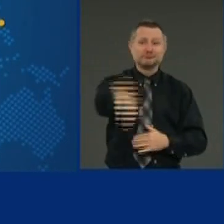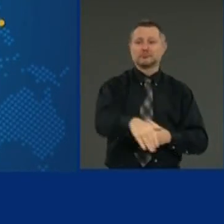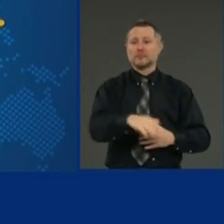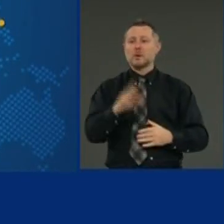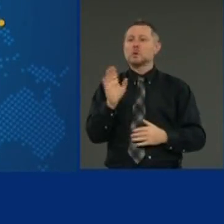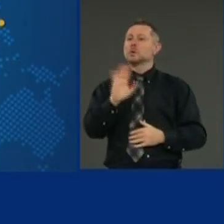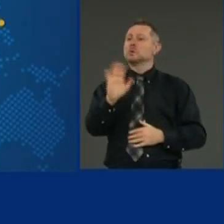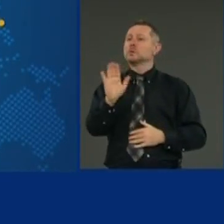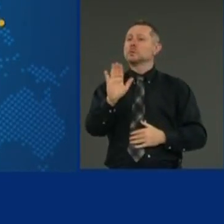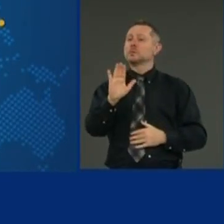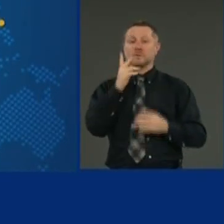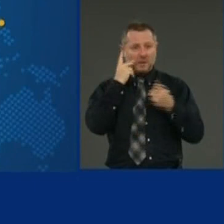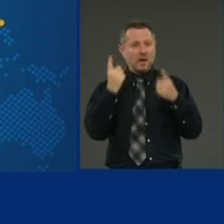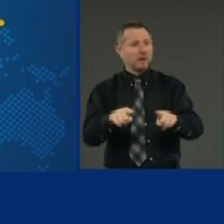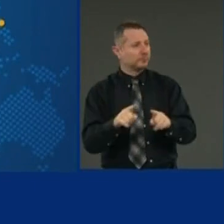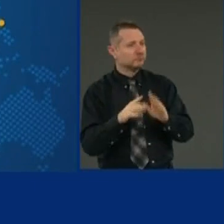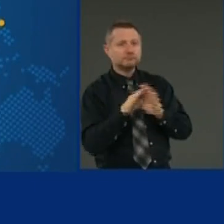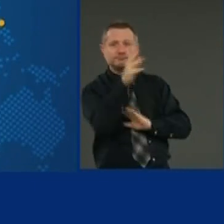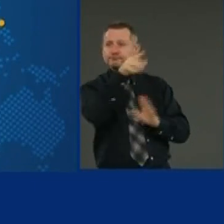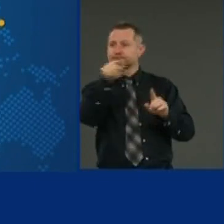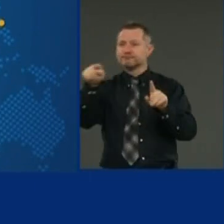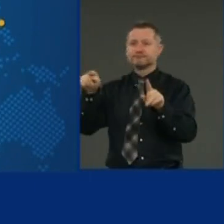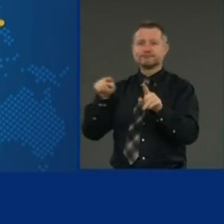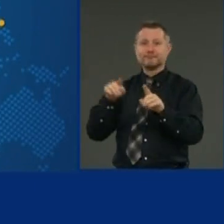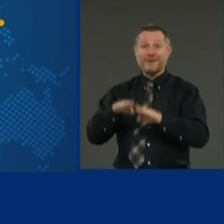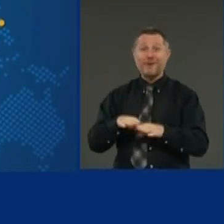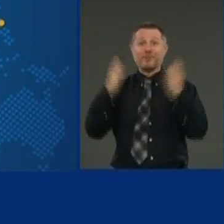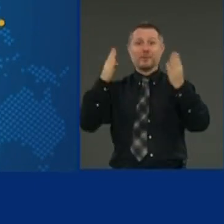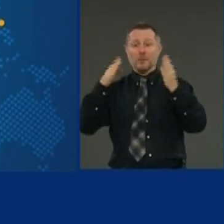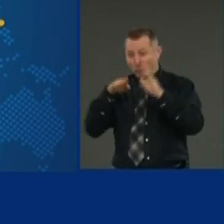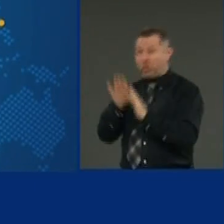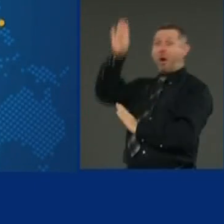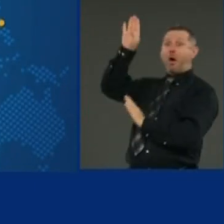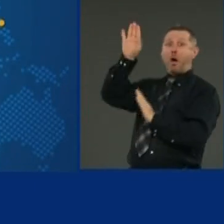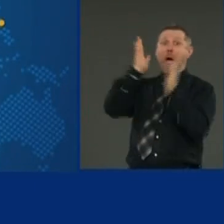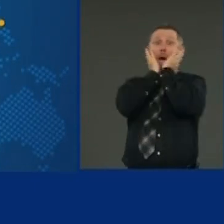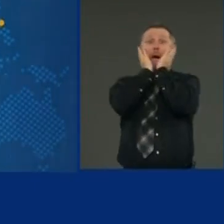HAS HAPPENED, PAINFULLY, WHEN CITIES AND STATES AND COUNTRIES REOPEN TOO QUICKLY.